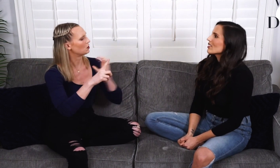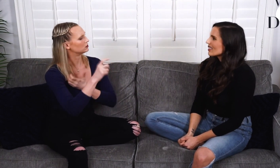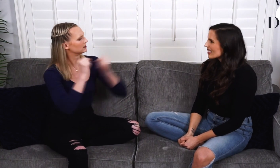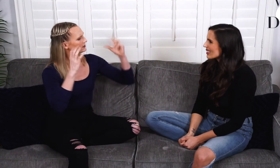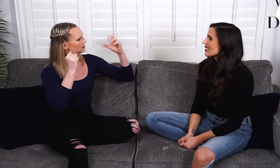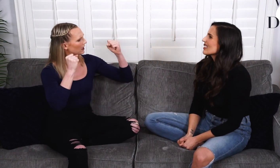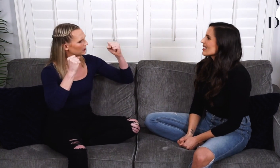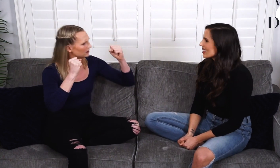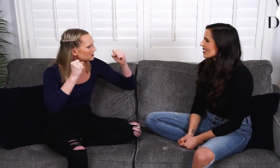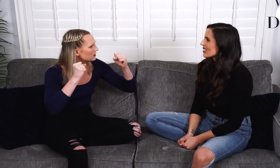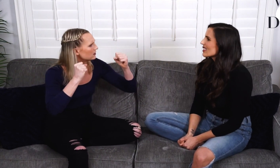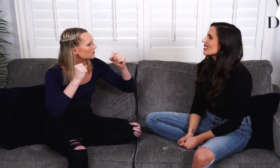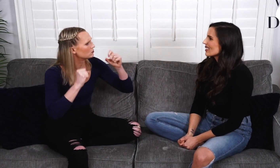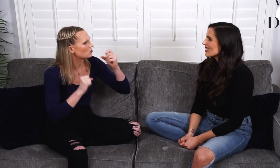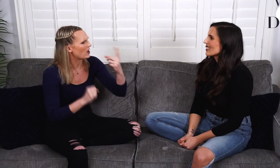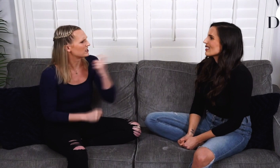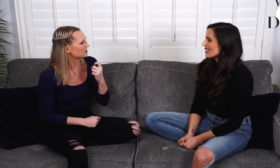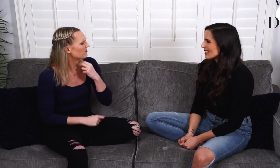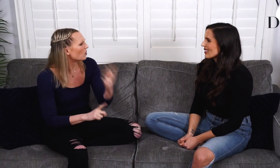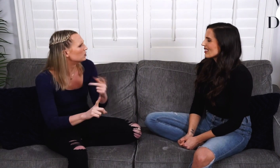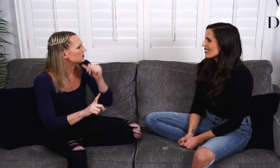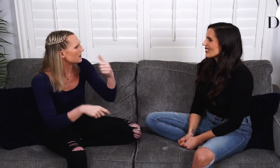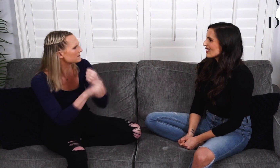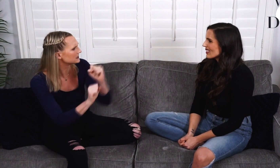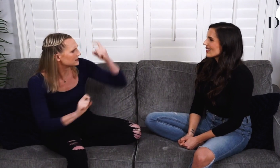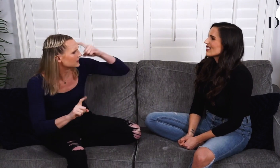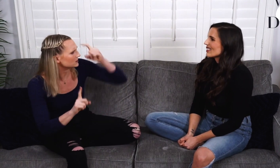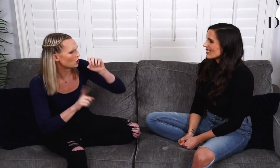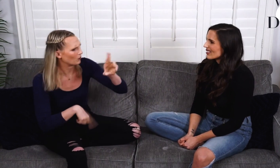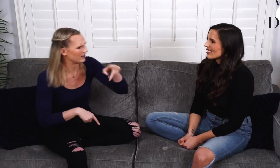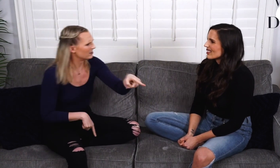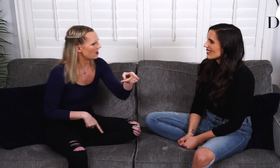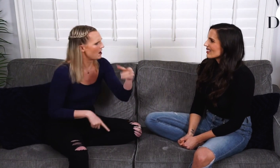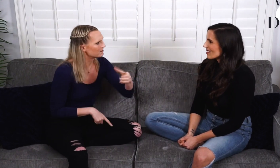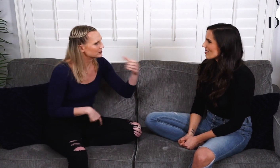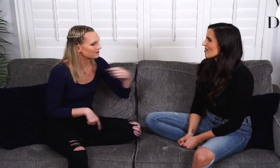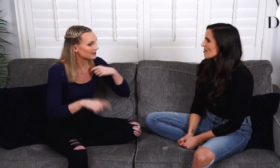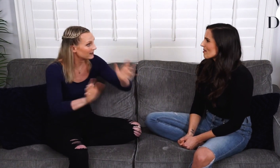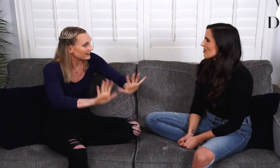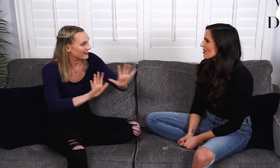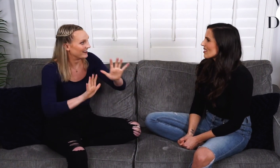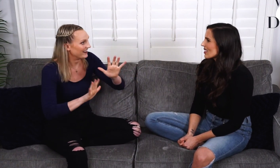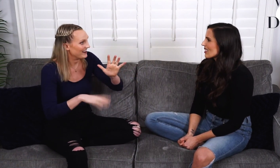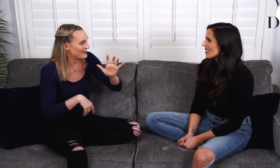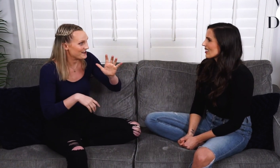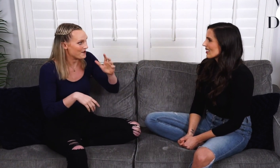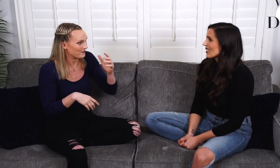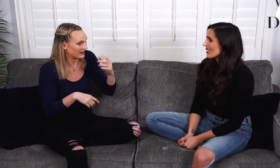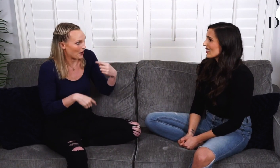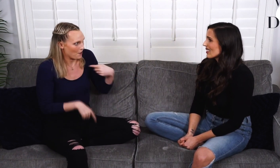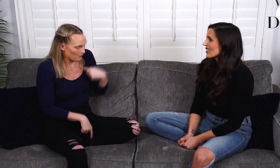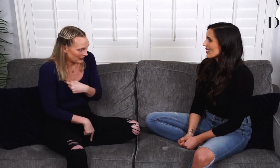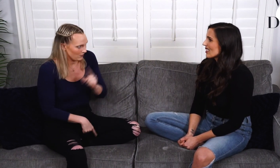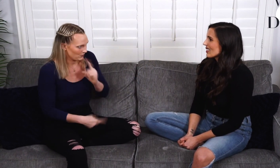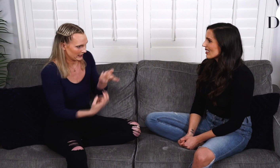matching the audio and not our signing. And so they asked you know, “Hey, the audio doesn't make sense or the captioning...” and I'm like, no.